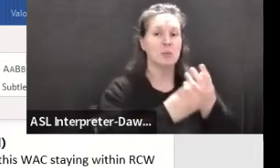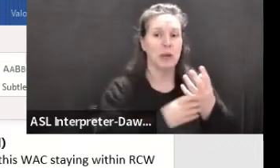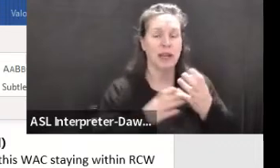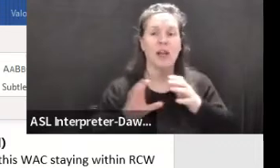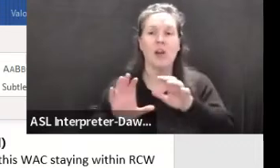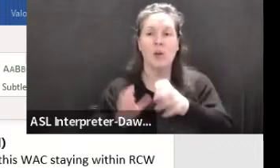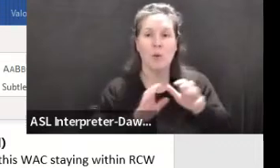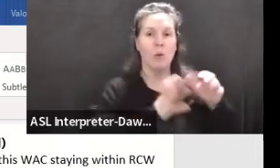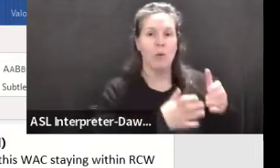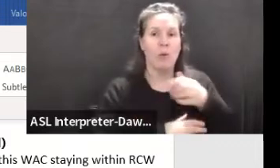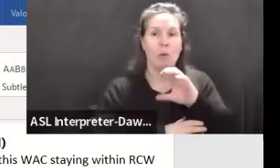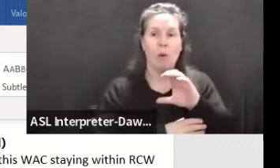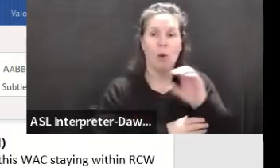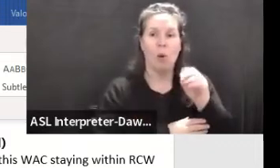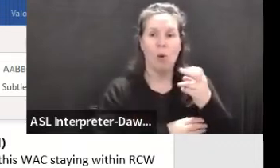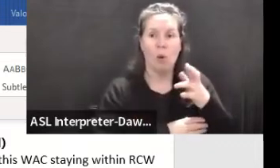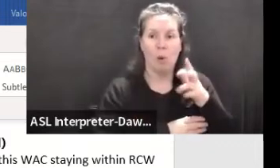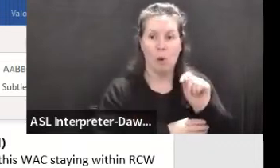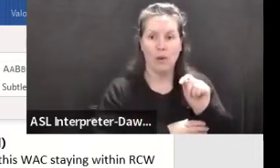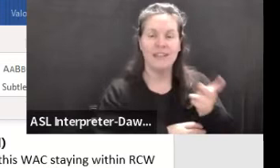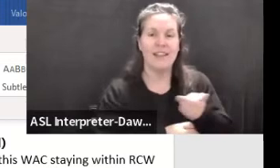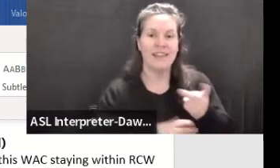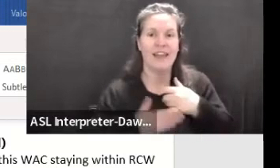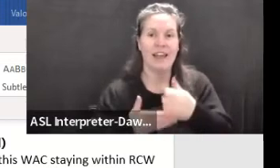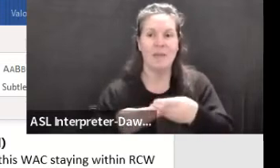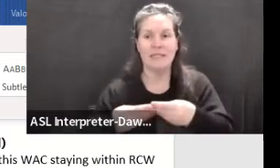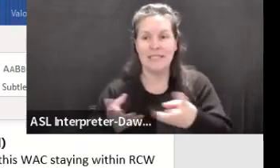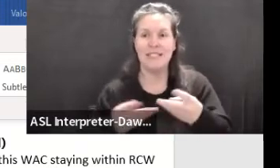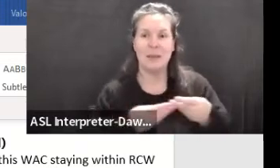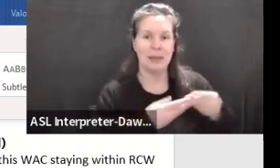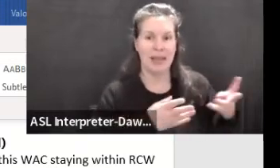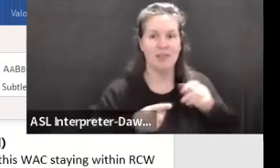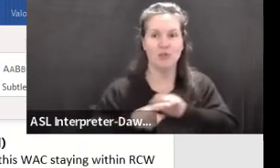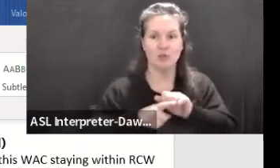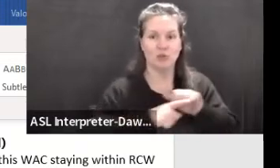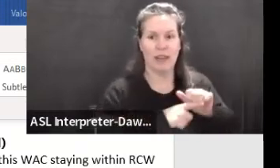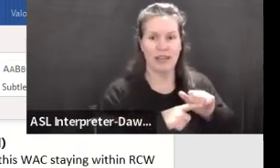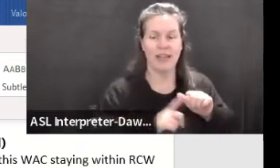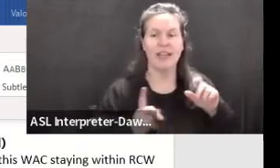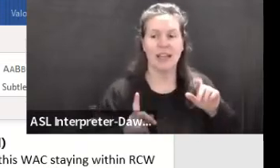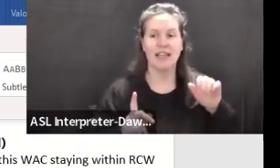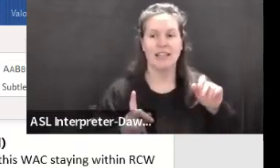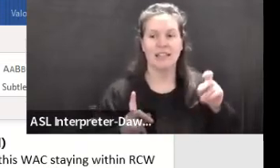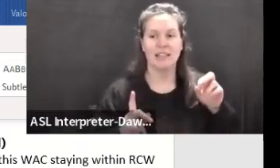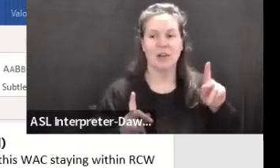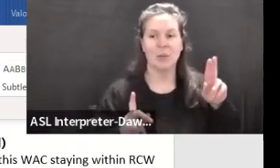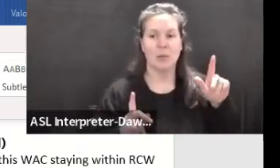and they help us disseminate the training that at Dr. Paula Houston has mentioned, those five key content areas.